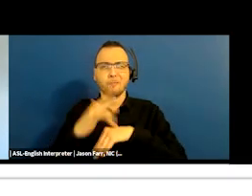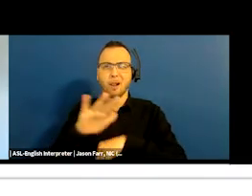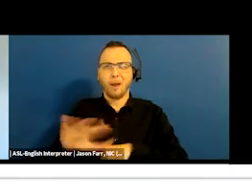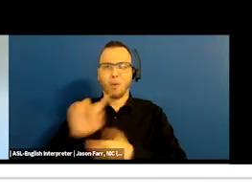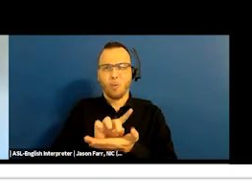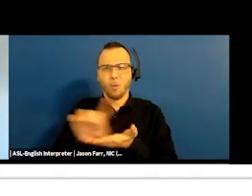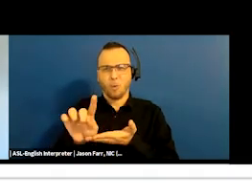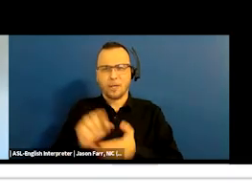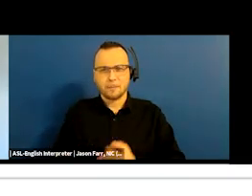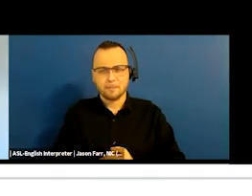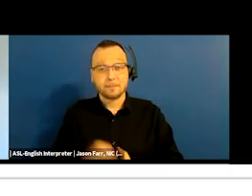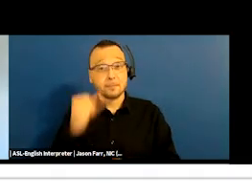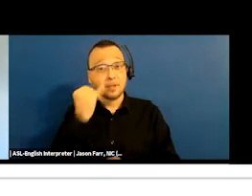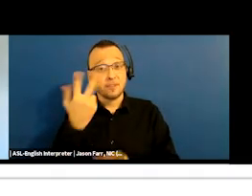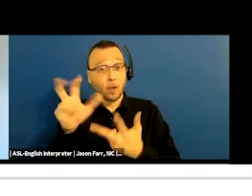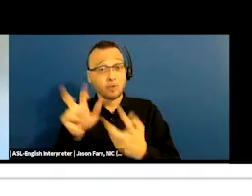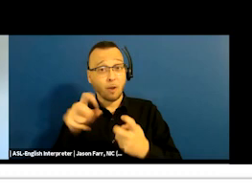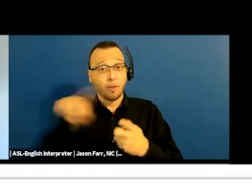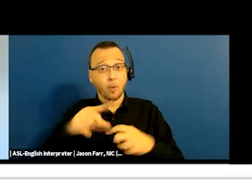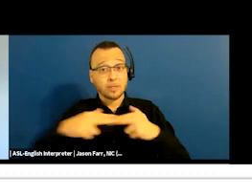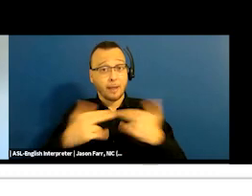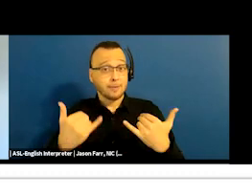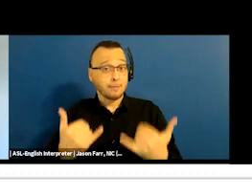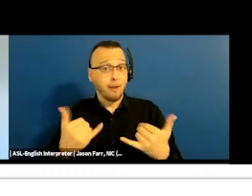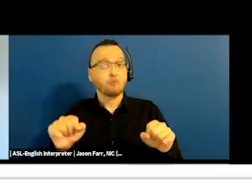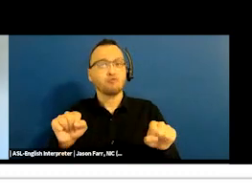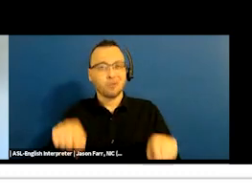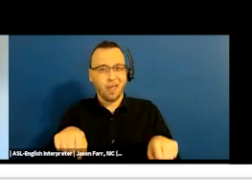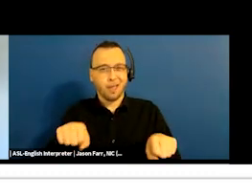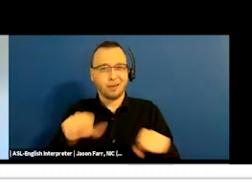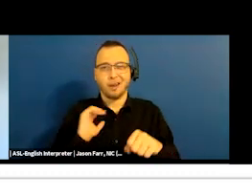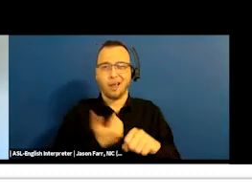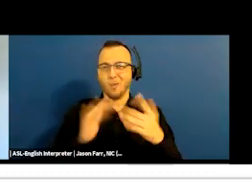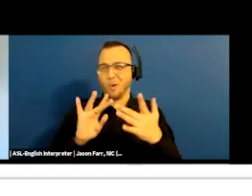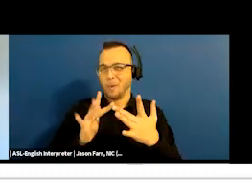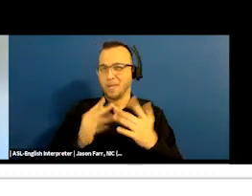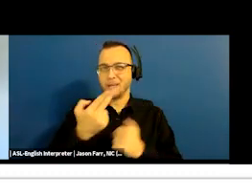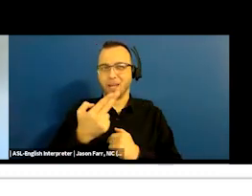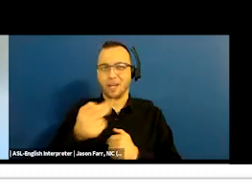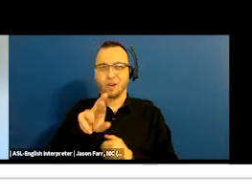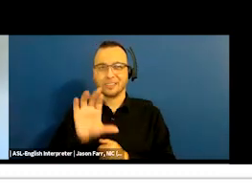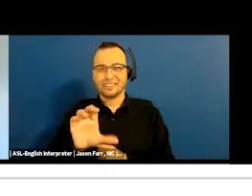We know that there might be more interest than there is space today. So if you wanna watch this webinar again